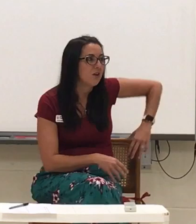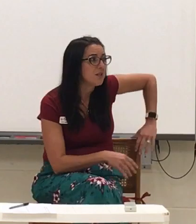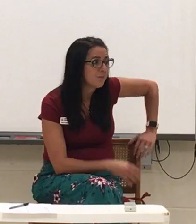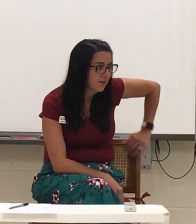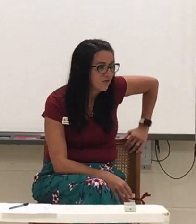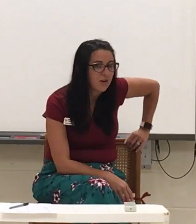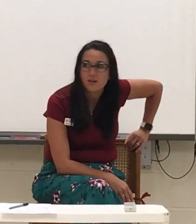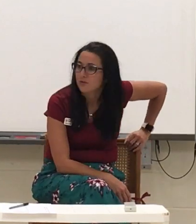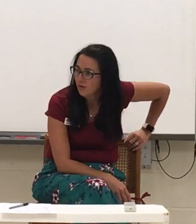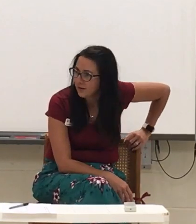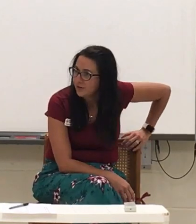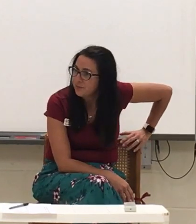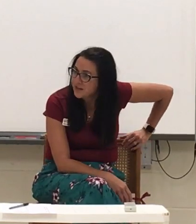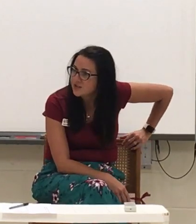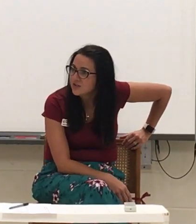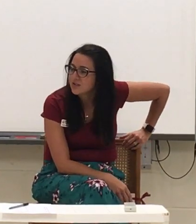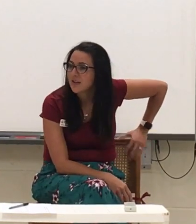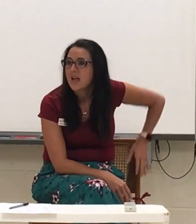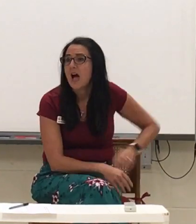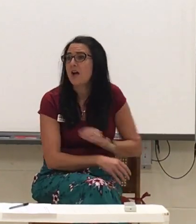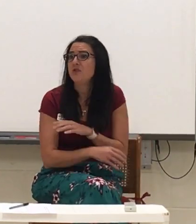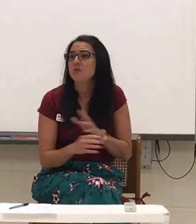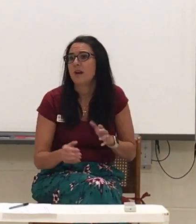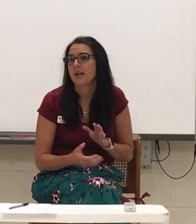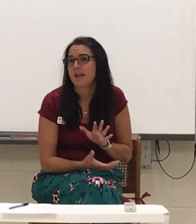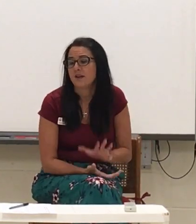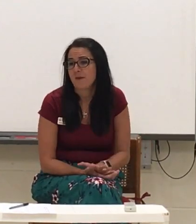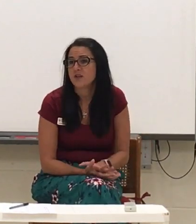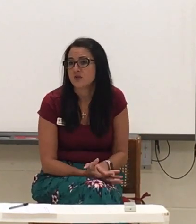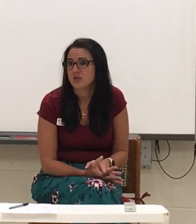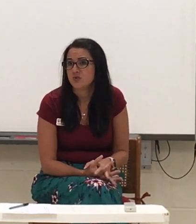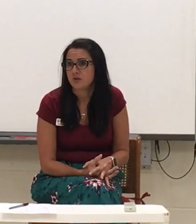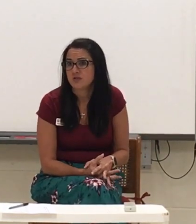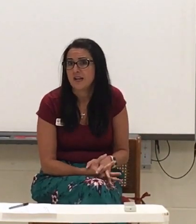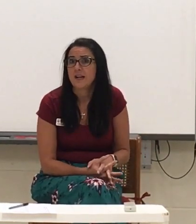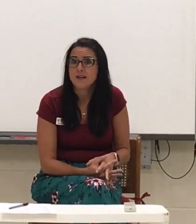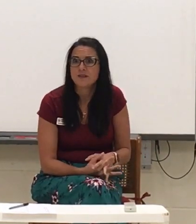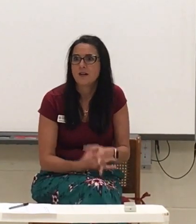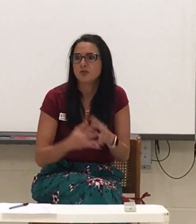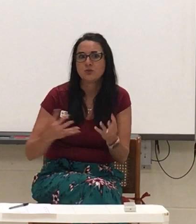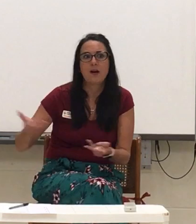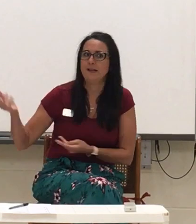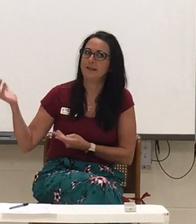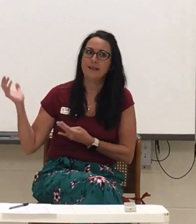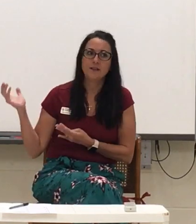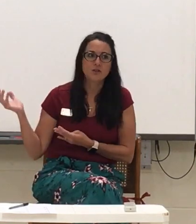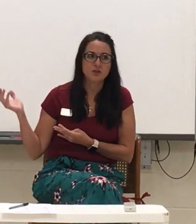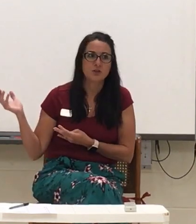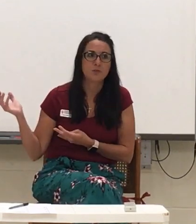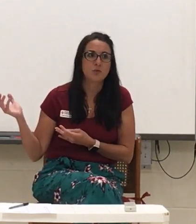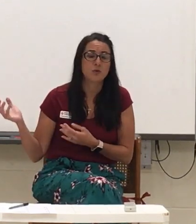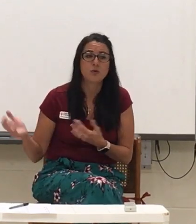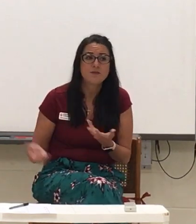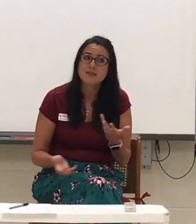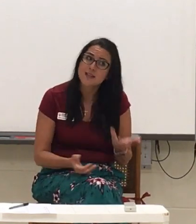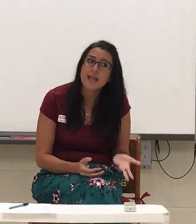artist I draw find a few pictures and I'll do what I can to make sure that you're understand even down to writing the English on the board or even same